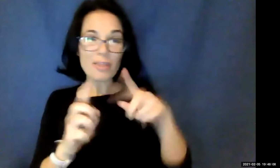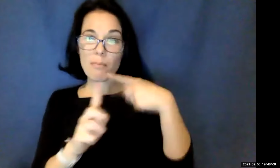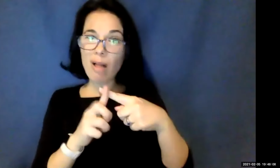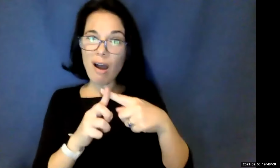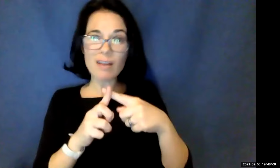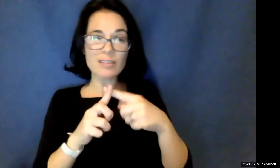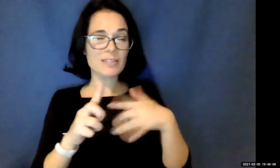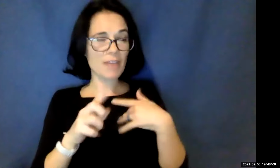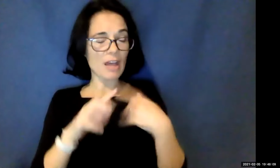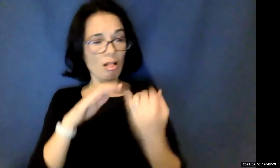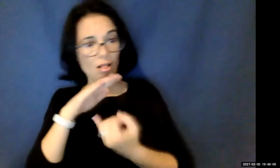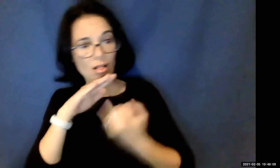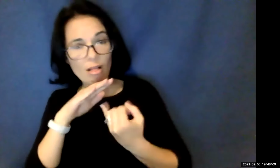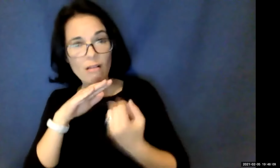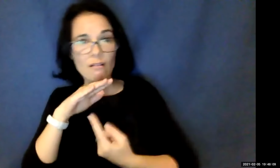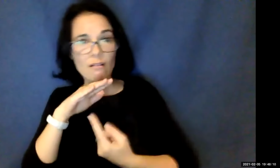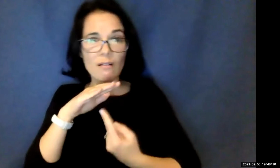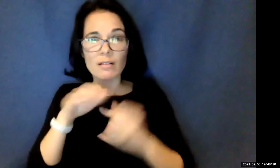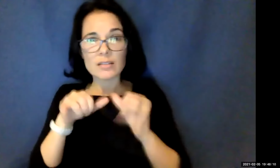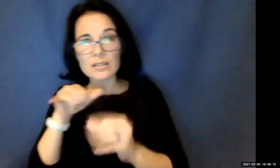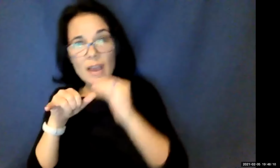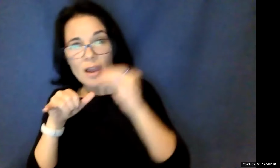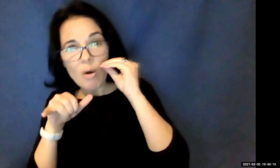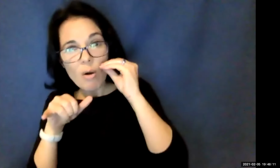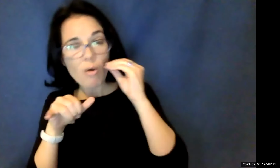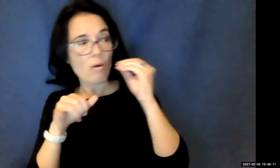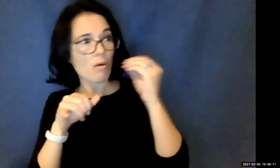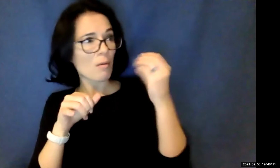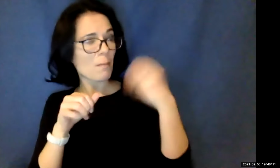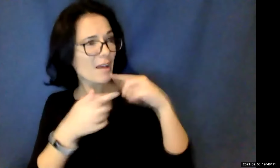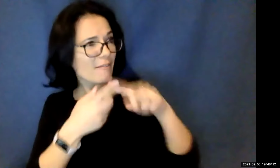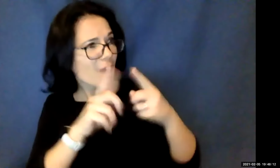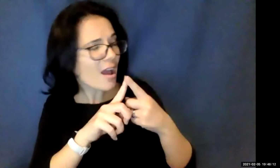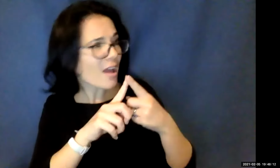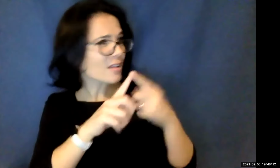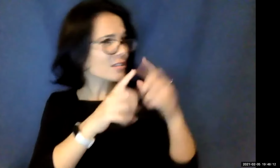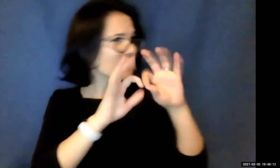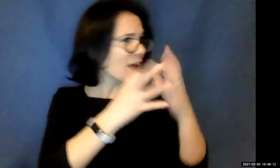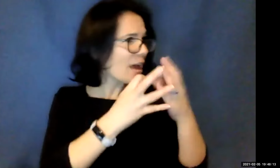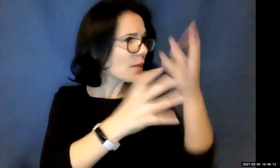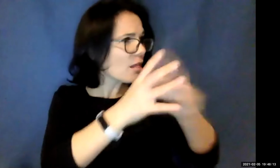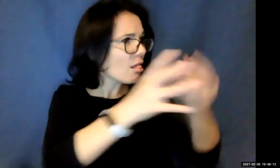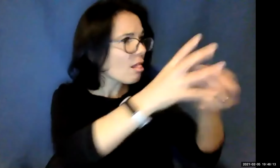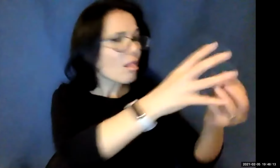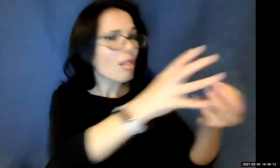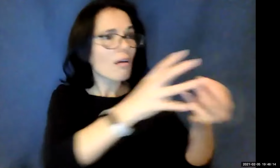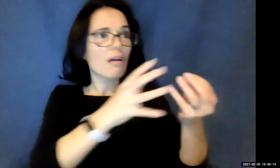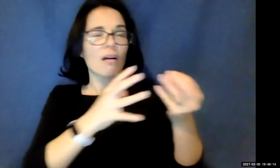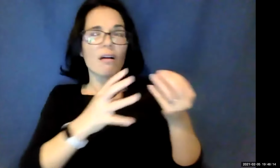age group passing away. Versus younger age groups – I’m gonna pick on you, Dominic – you know, people,